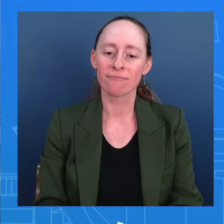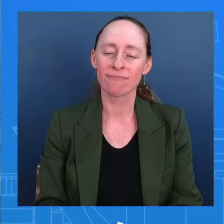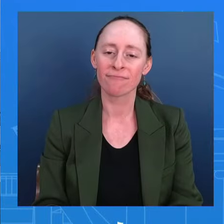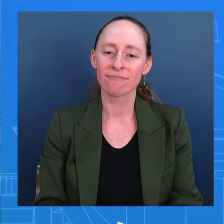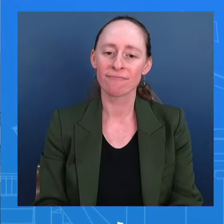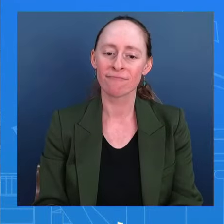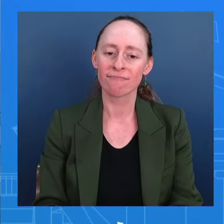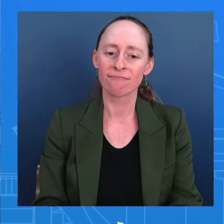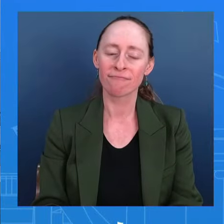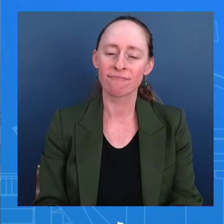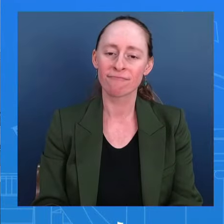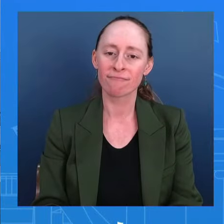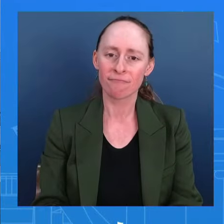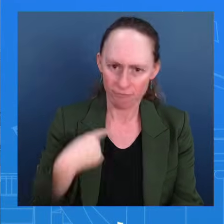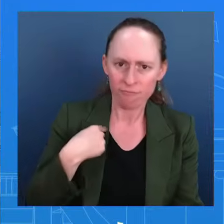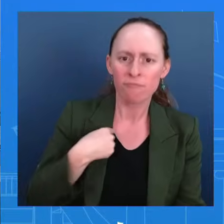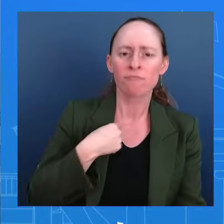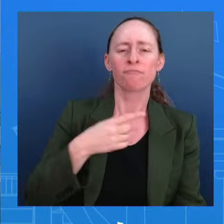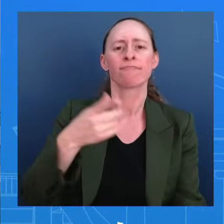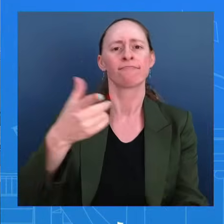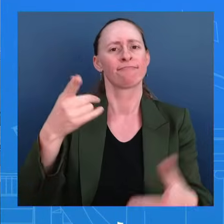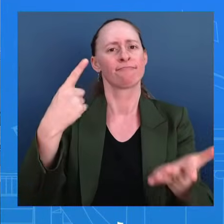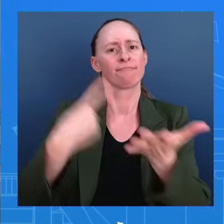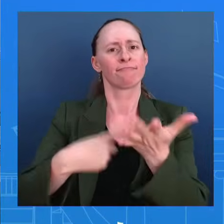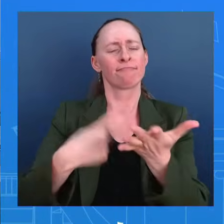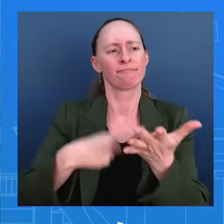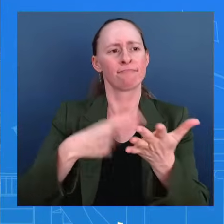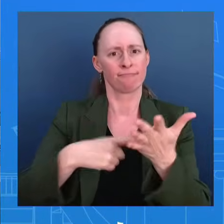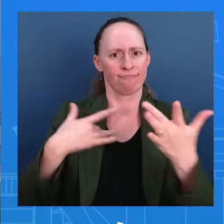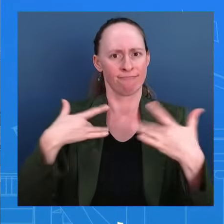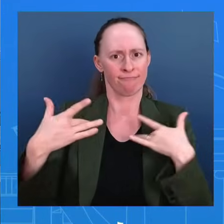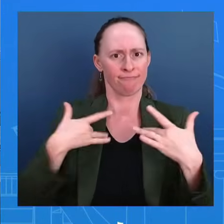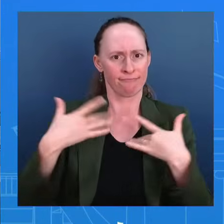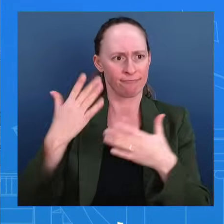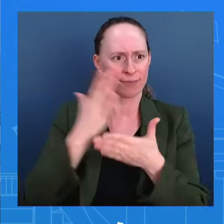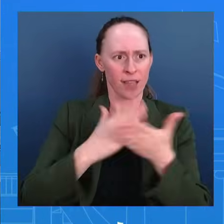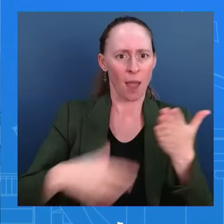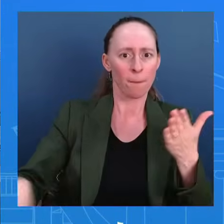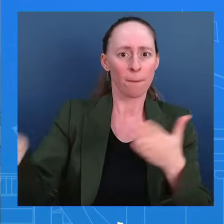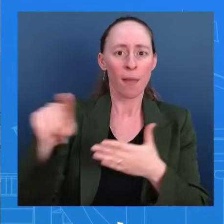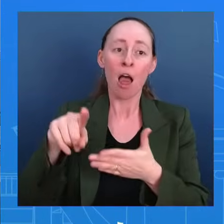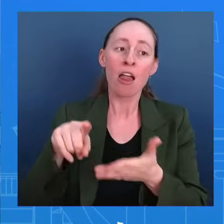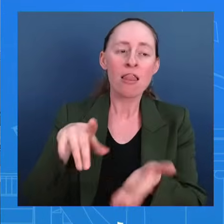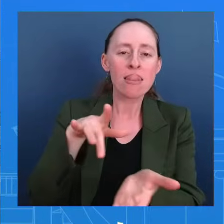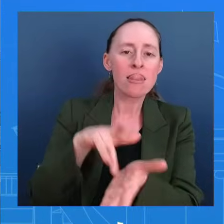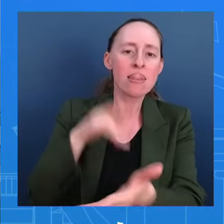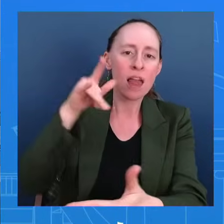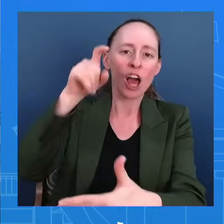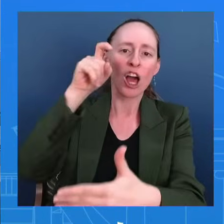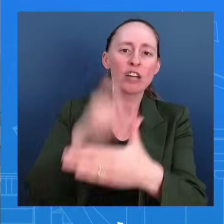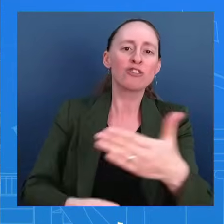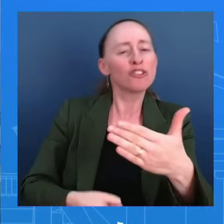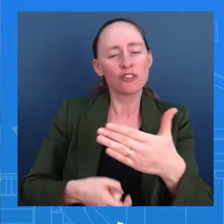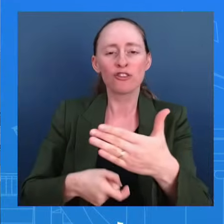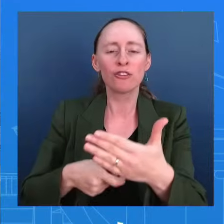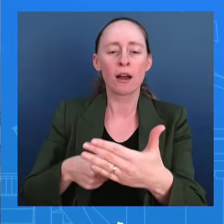I'm just wondering, does the administration have any reports that that's actually happening, or was this just intended to be a preemptory strike